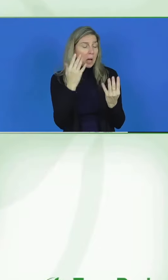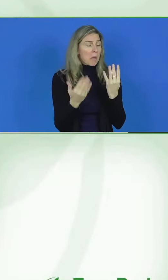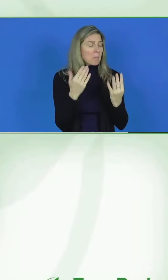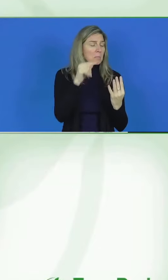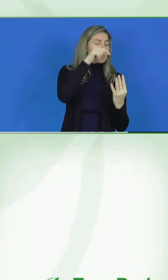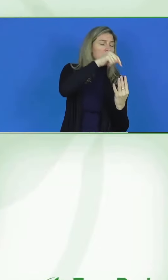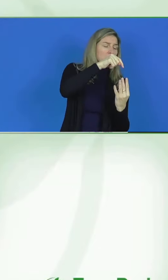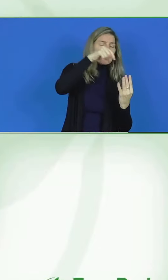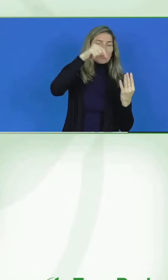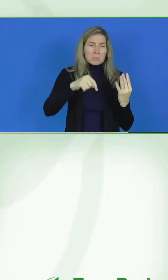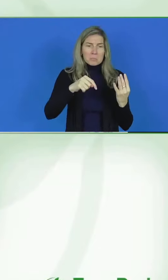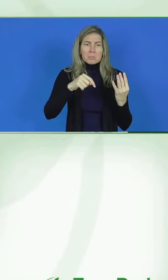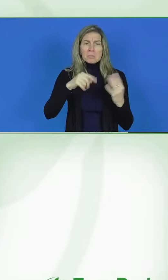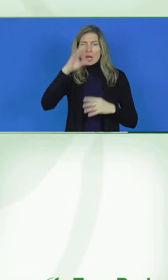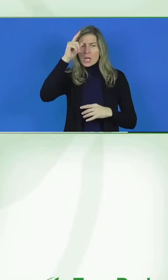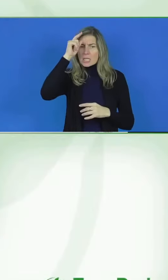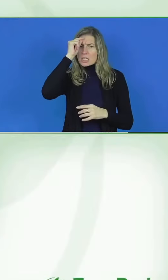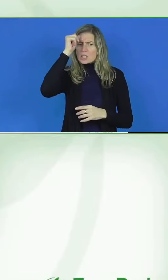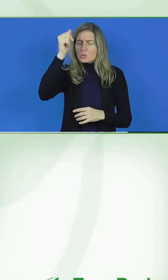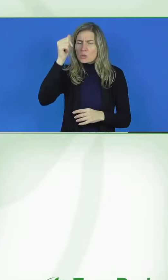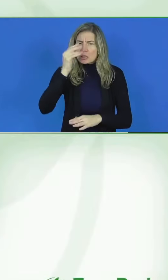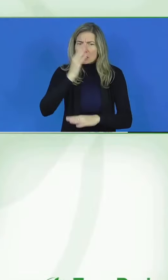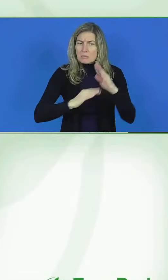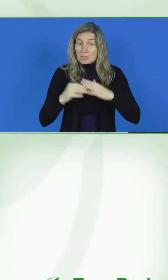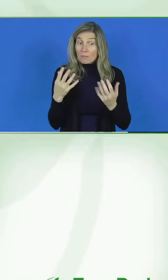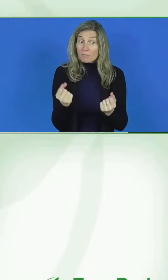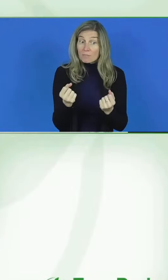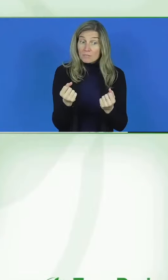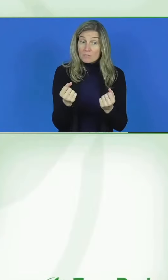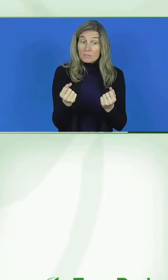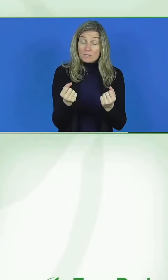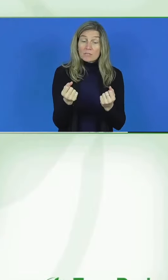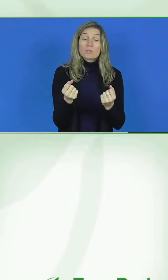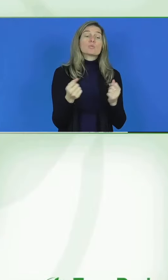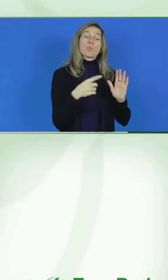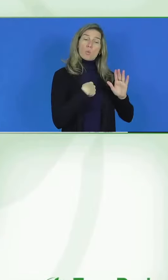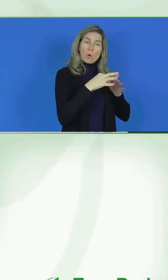guidelines will help you with communication, information, give